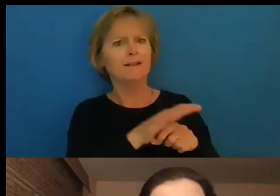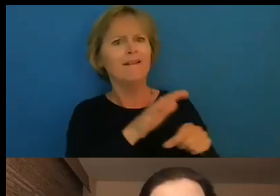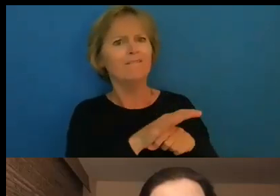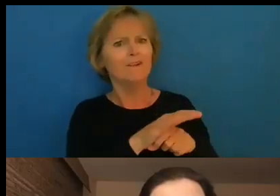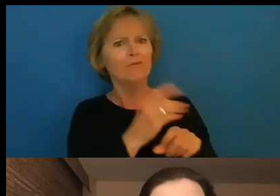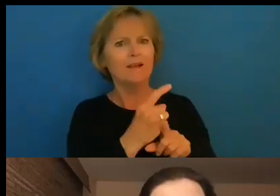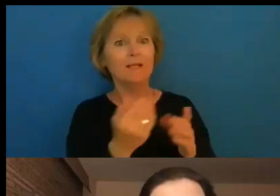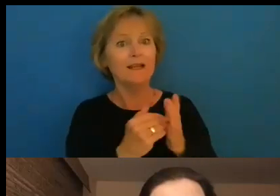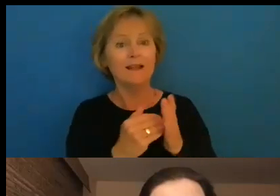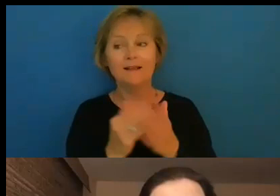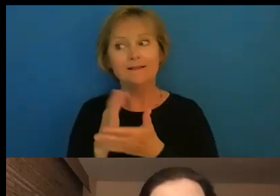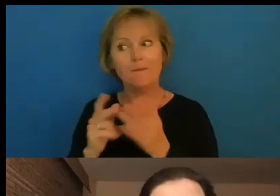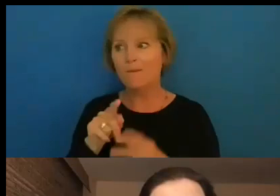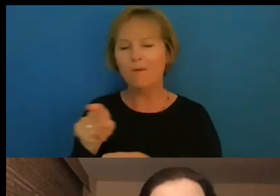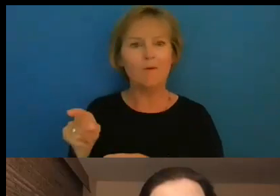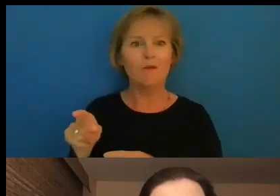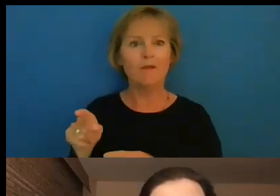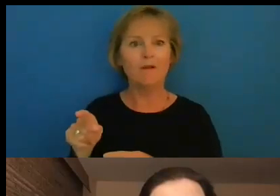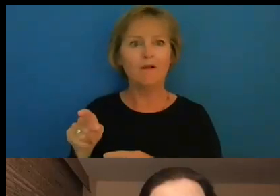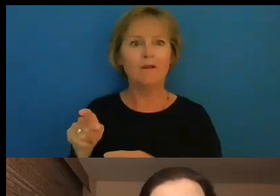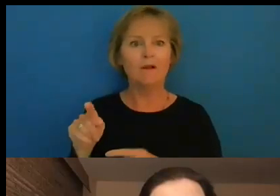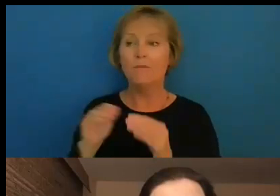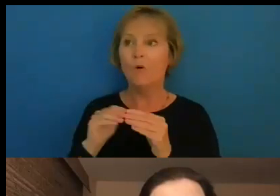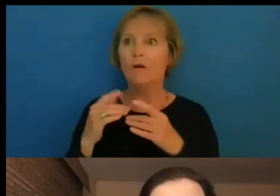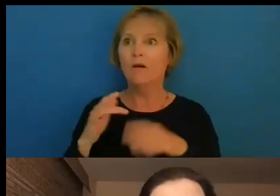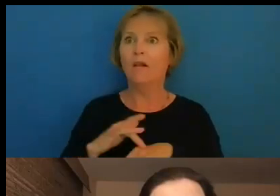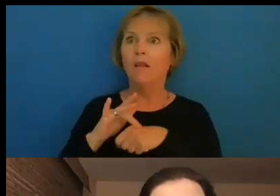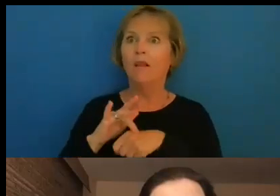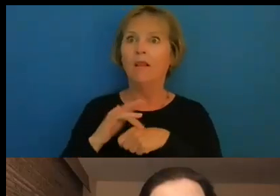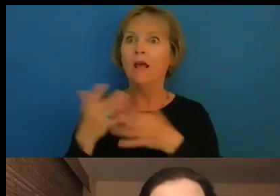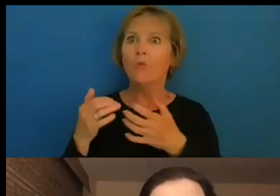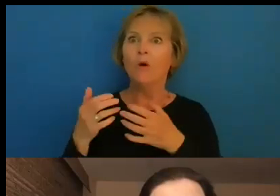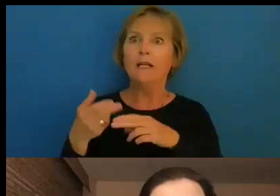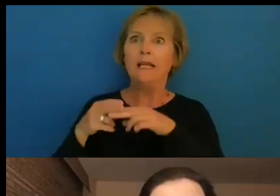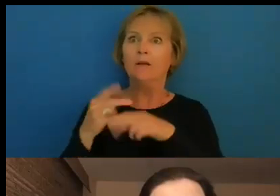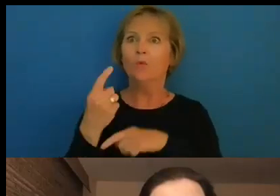But again, people are being more worried about gaining one or two pounds than that.